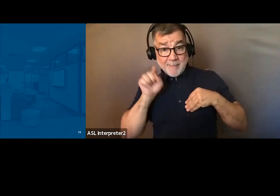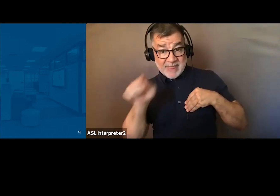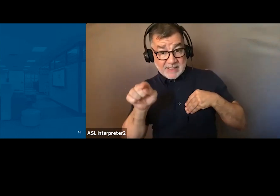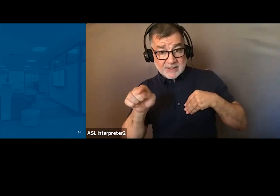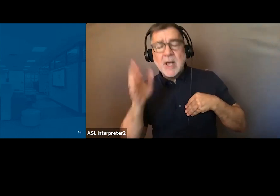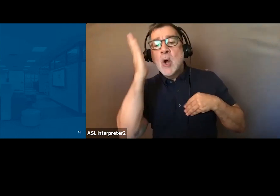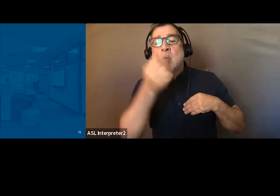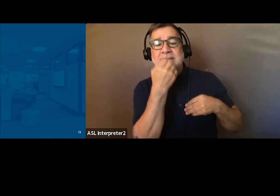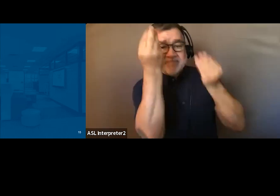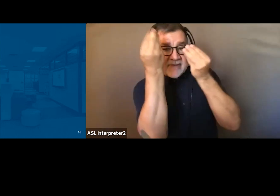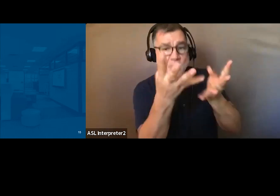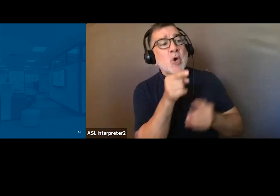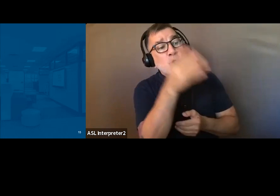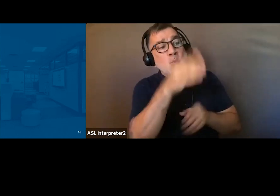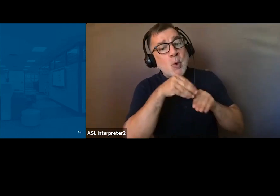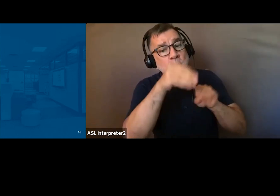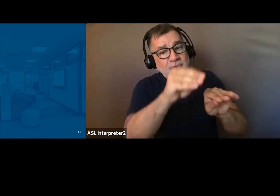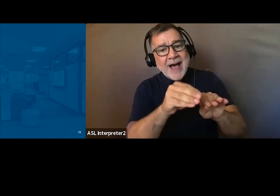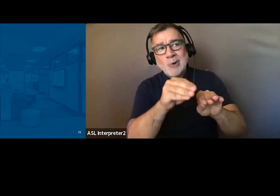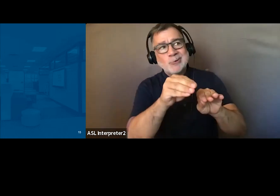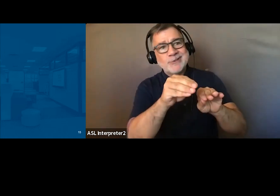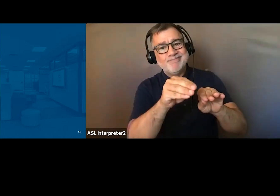from now, three months from now, eight months from now, whatever the timing may be,